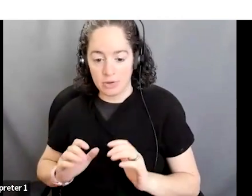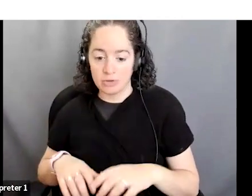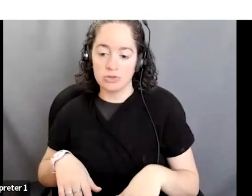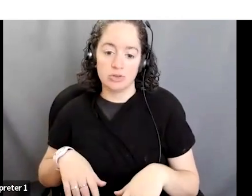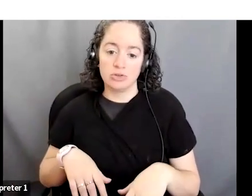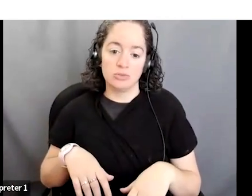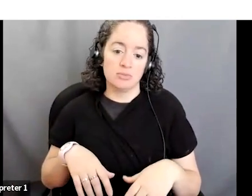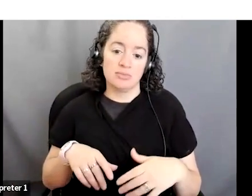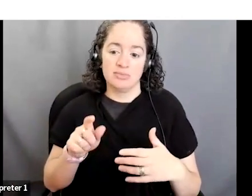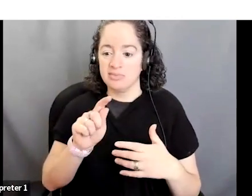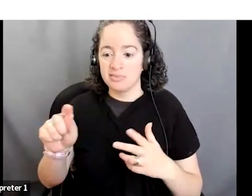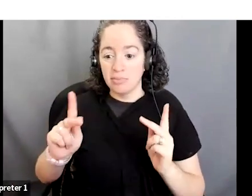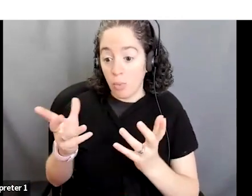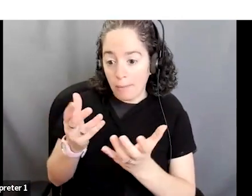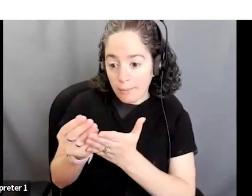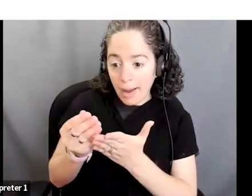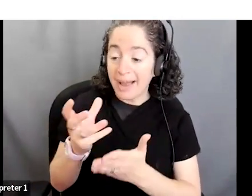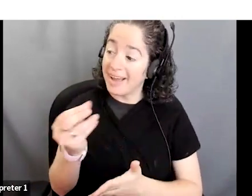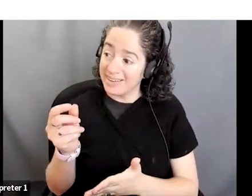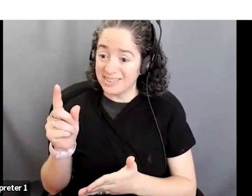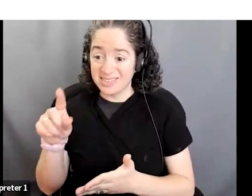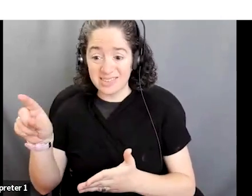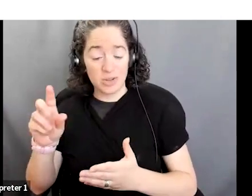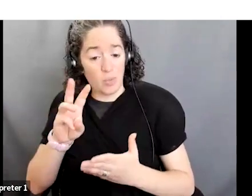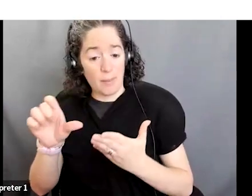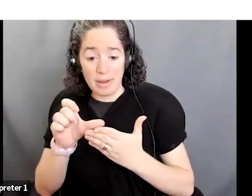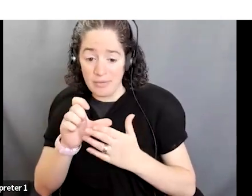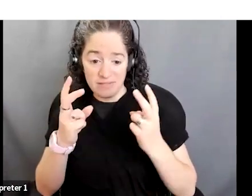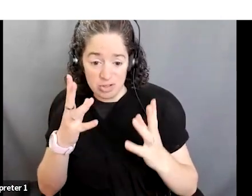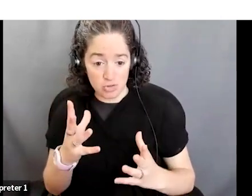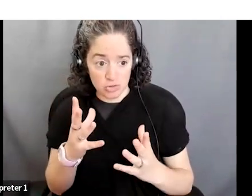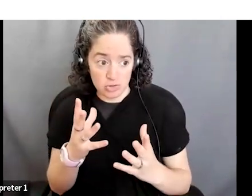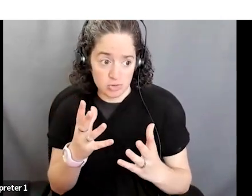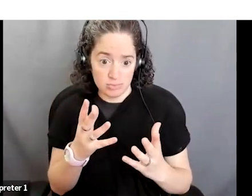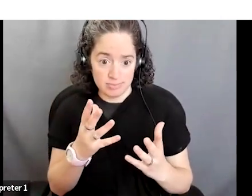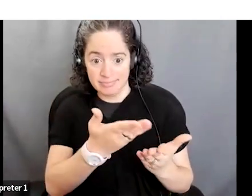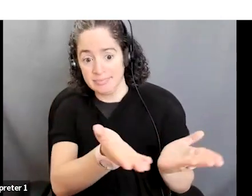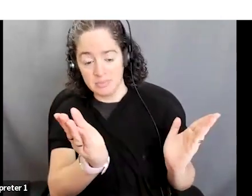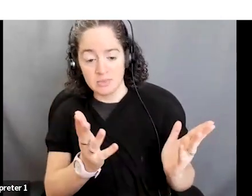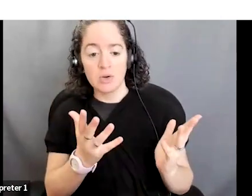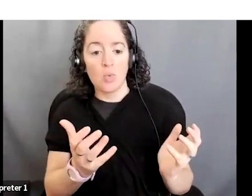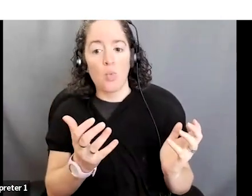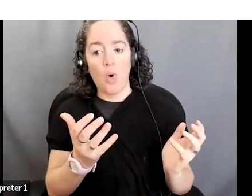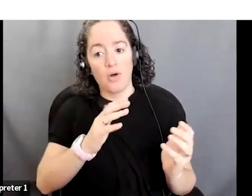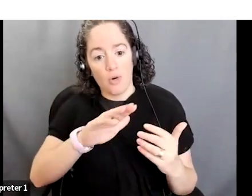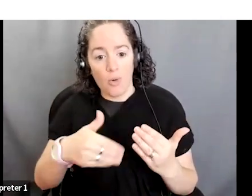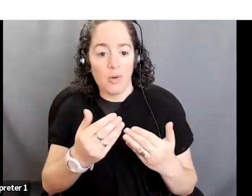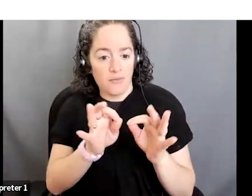their website visitors would like it if all of these forms looked basically the same.